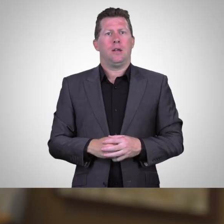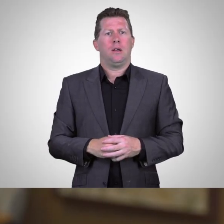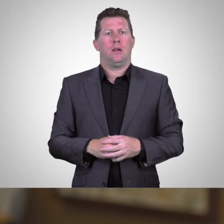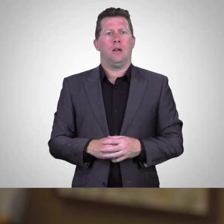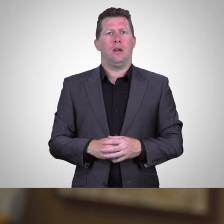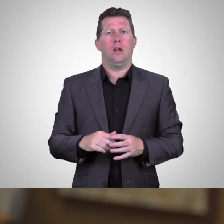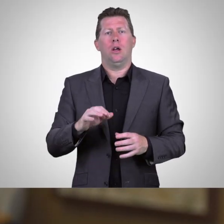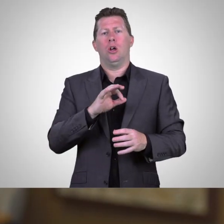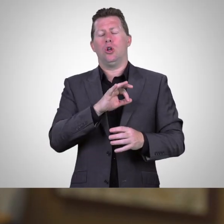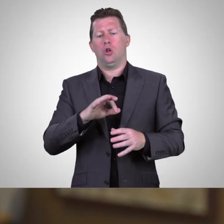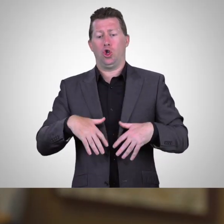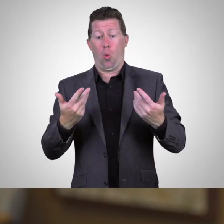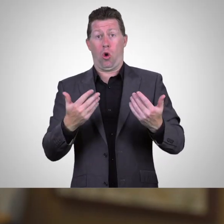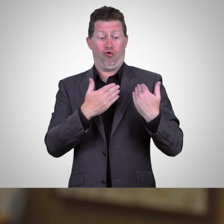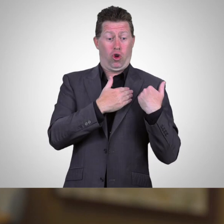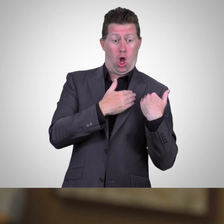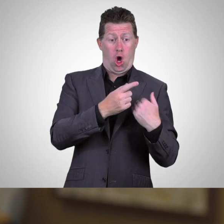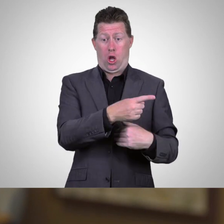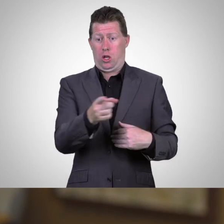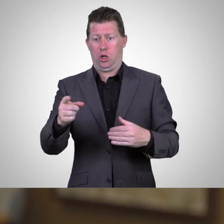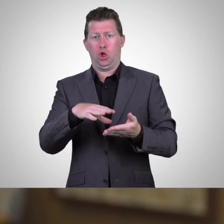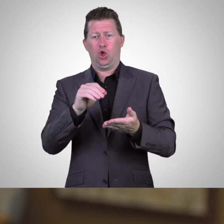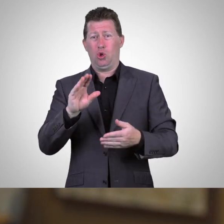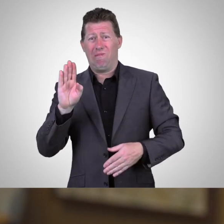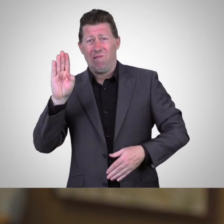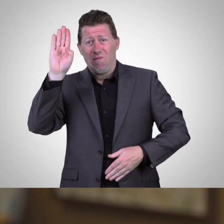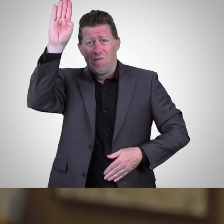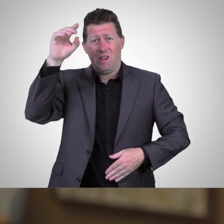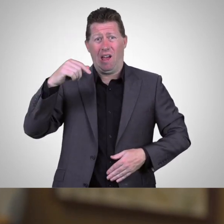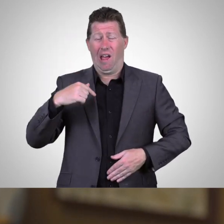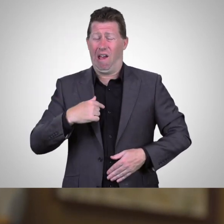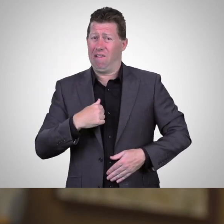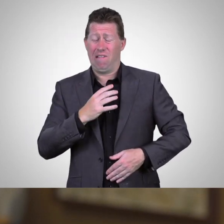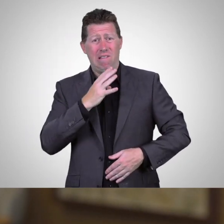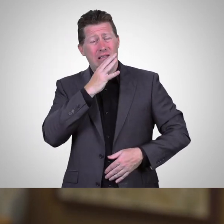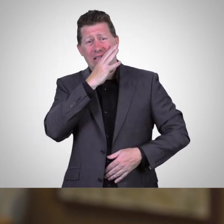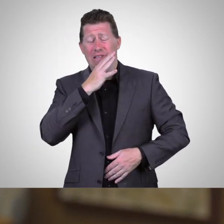it's not really great to be relying on students to come forward and saying ‘hey, I really... I have